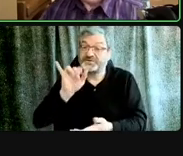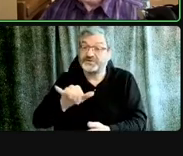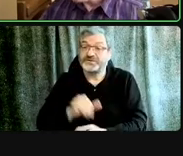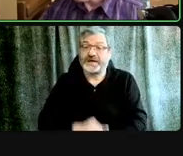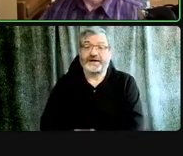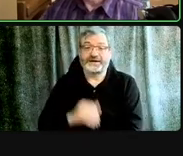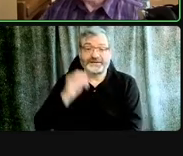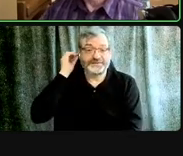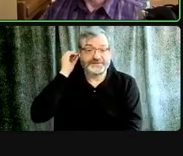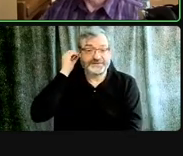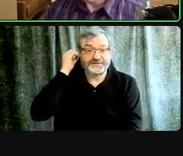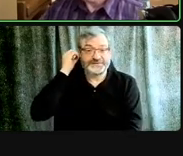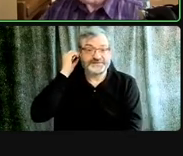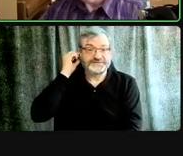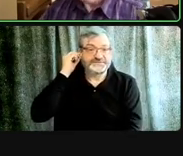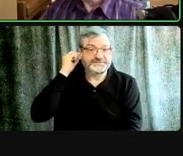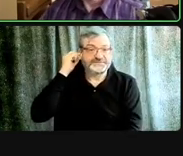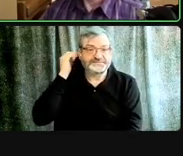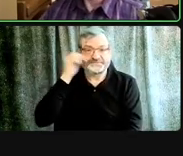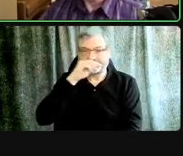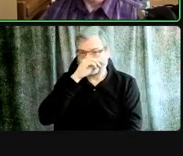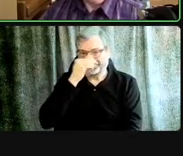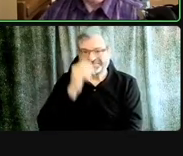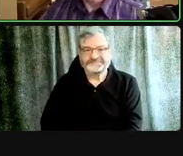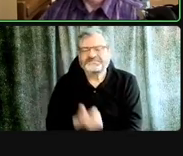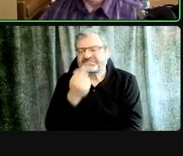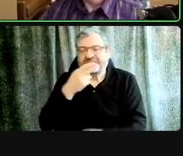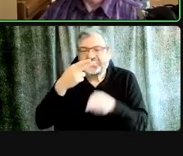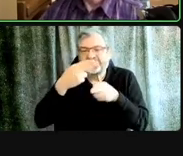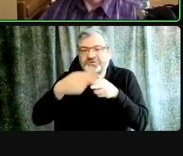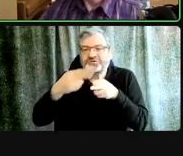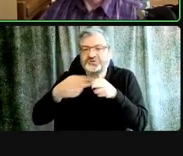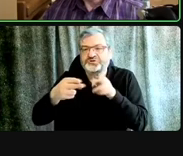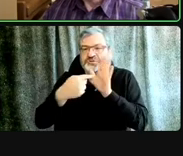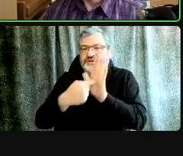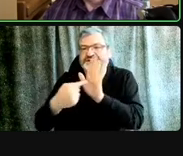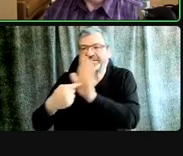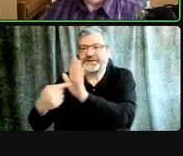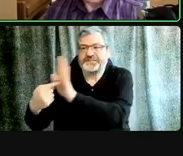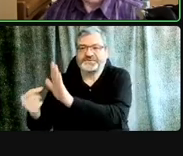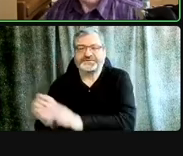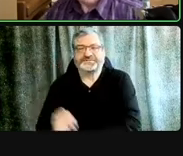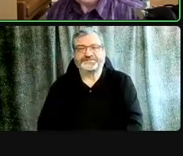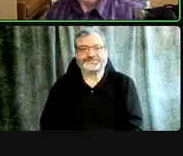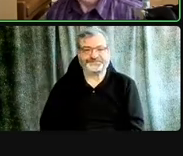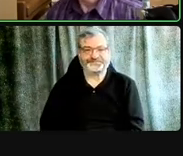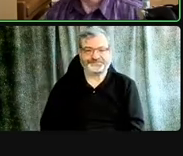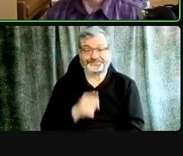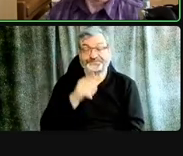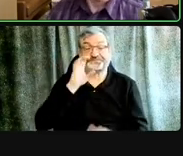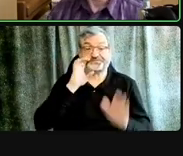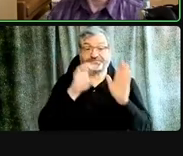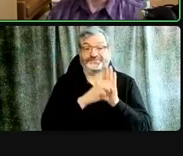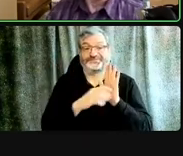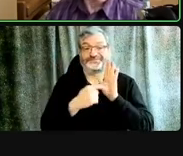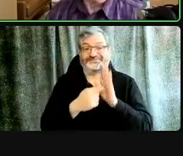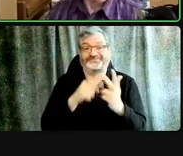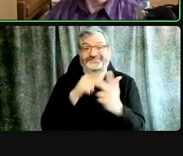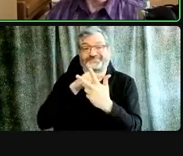And so I just have a couple of short examples. This slide here shows three images from the Derby Museum,